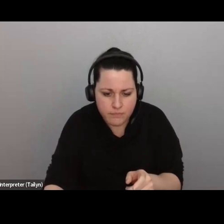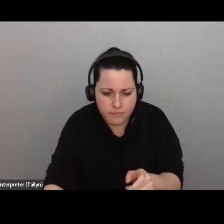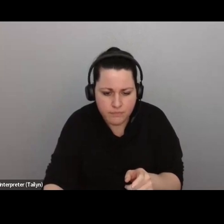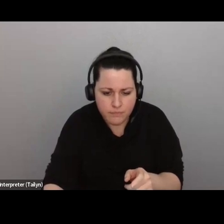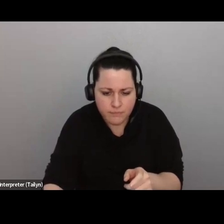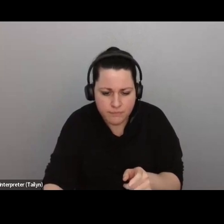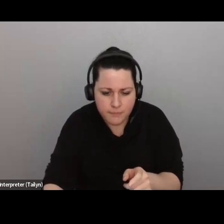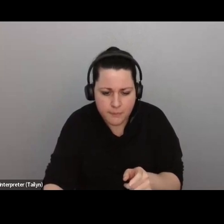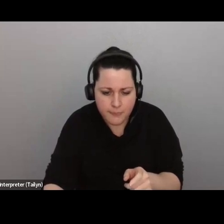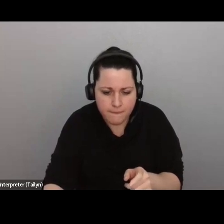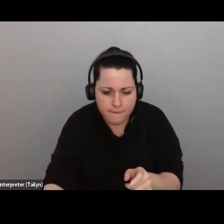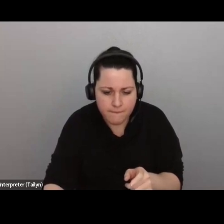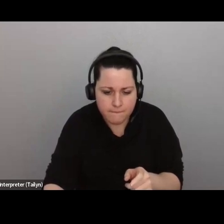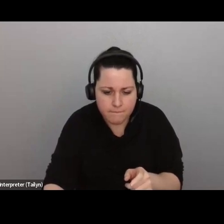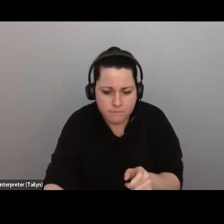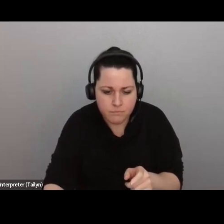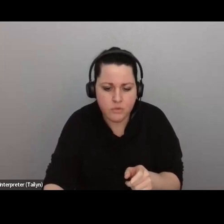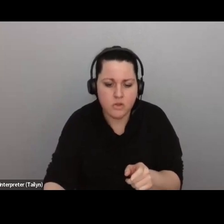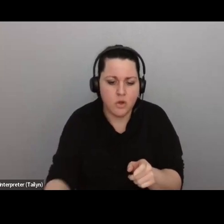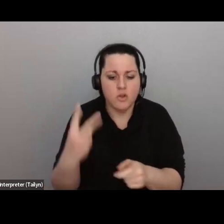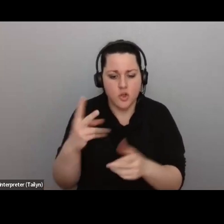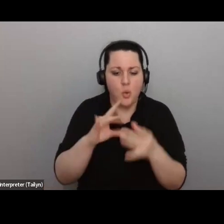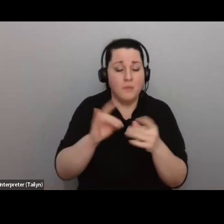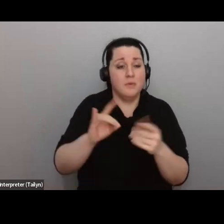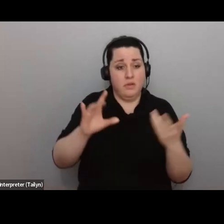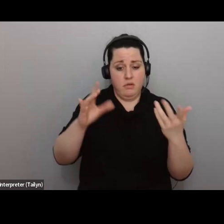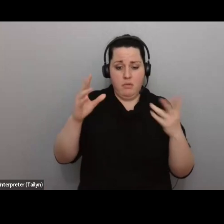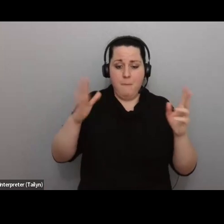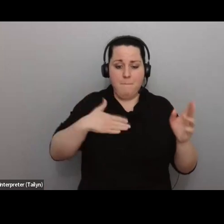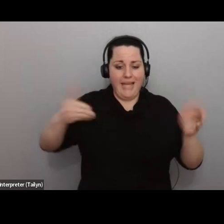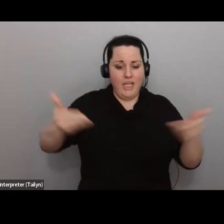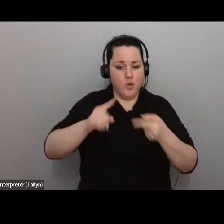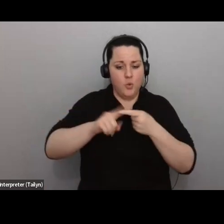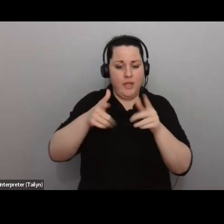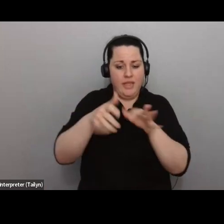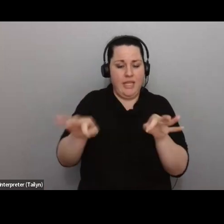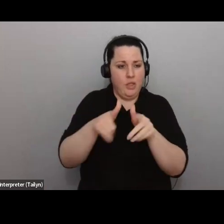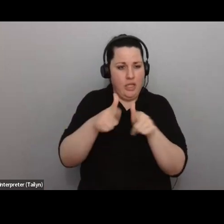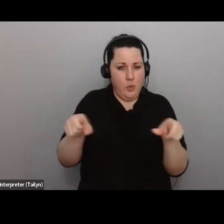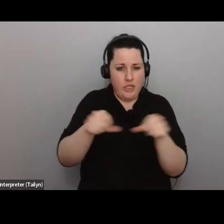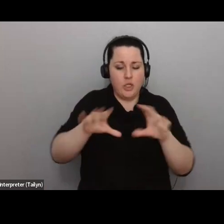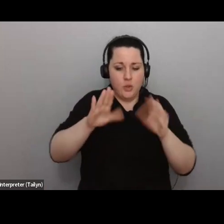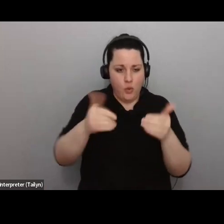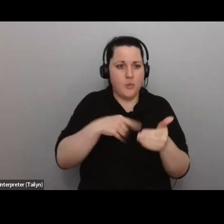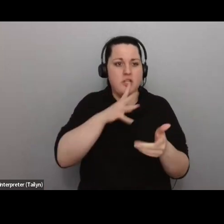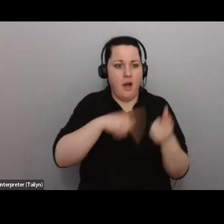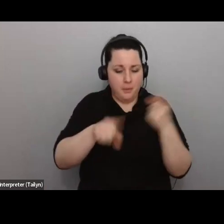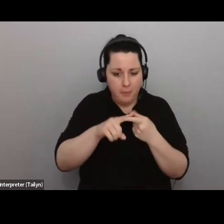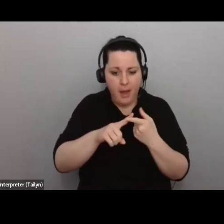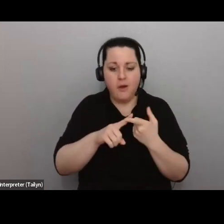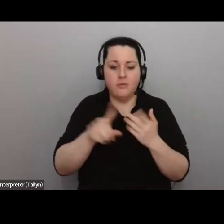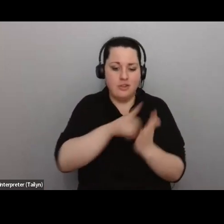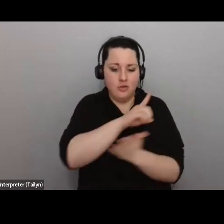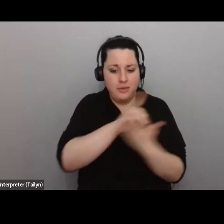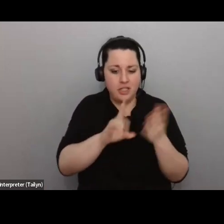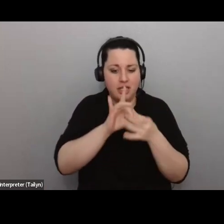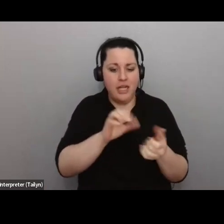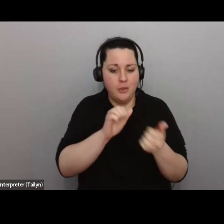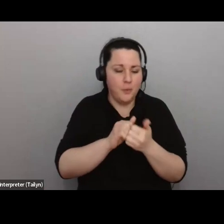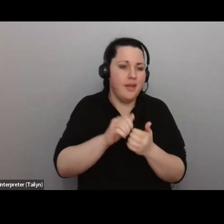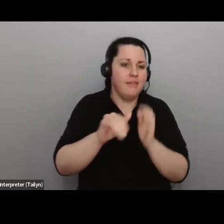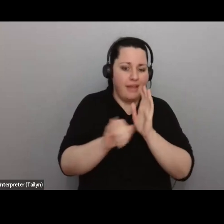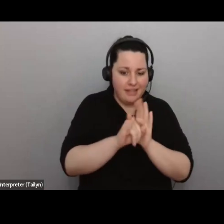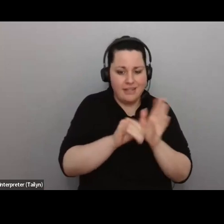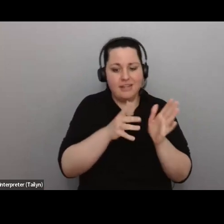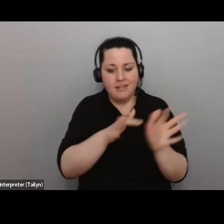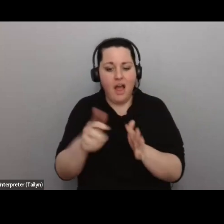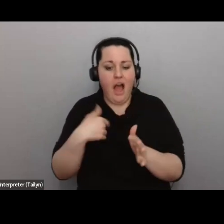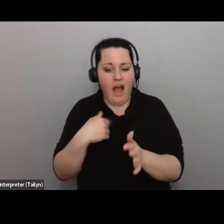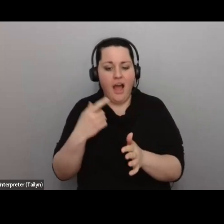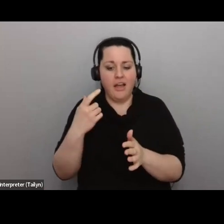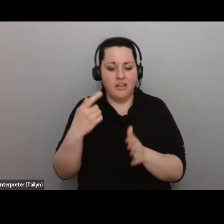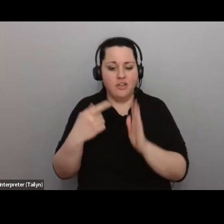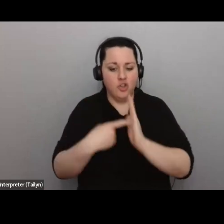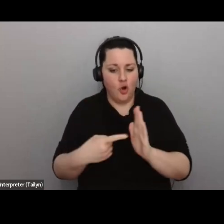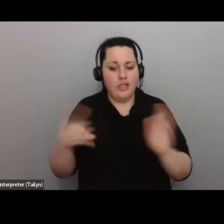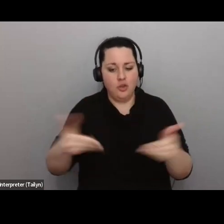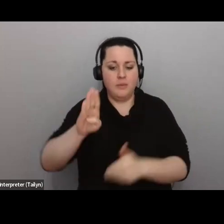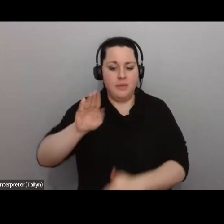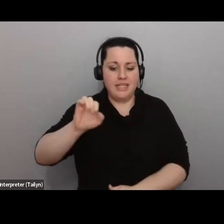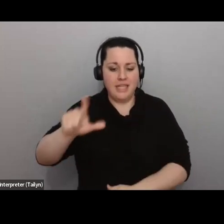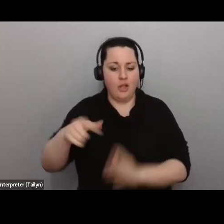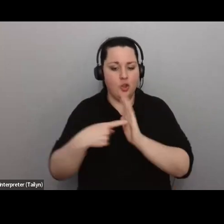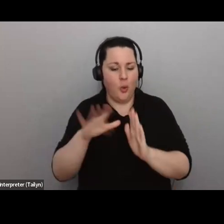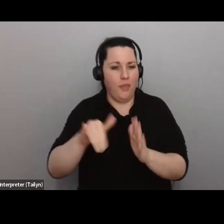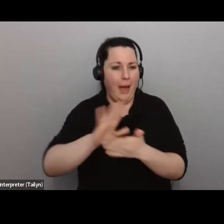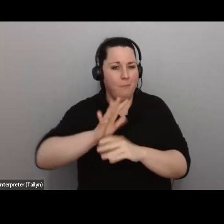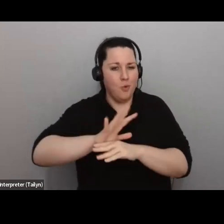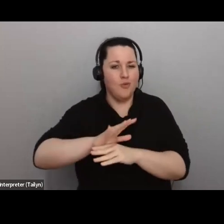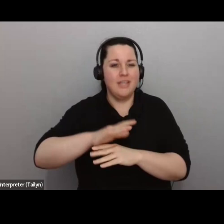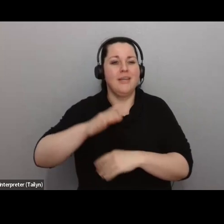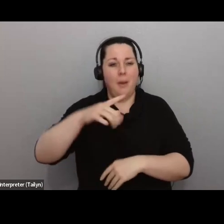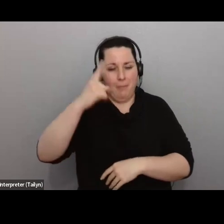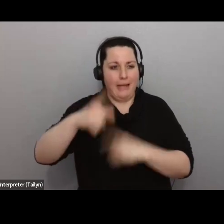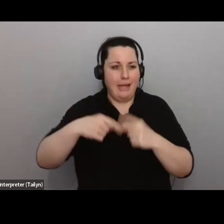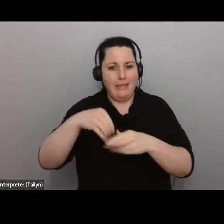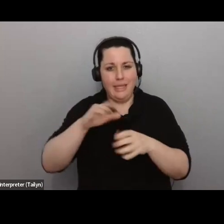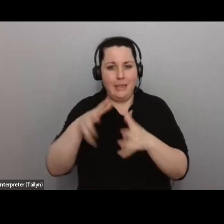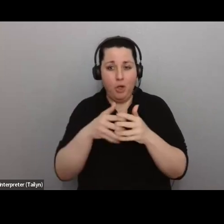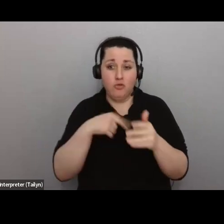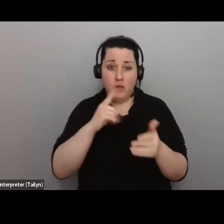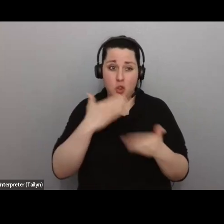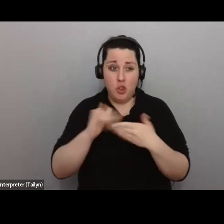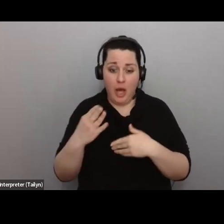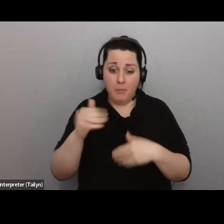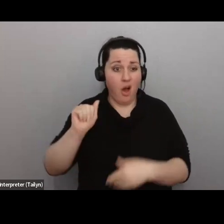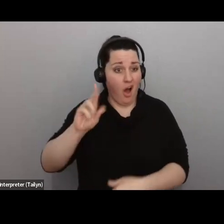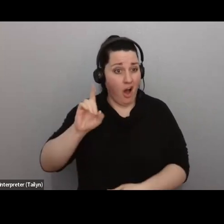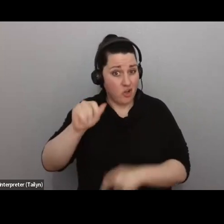Ayelen: 2 comments in the chat: "in my intro to linguistics course, we talk about language, discrimination, and ideologies related to standard languages. I introduce the BASL and show part of this documentary "signing Black in America". It's really well done. I'm curious, Audra, if you are familiar with the documentary."